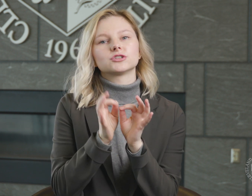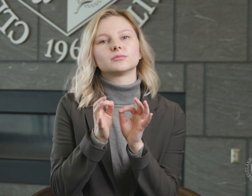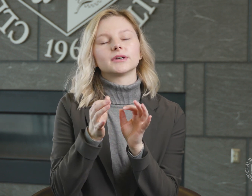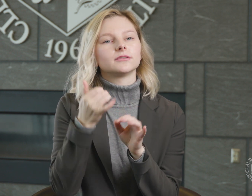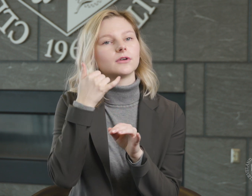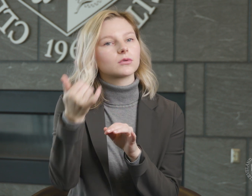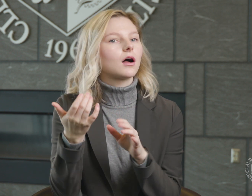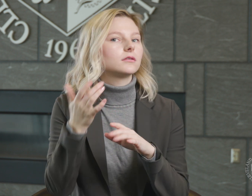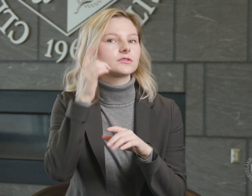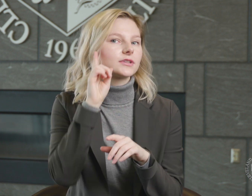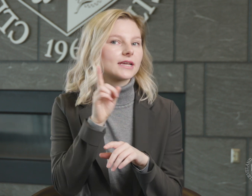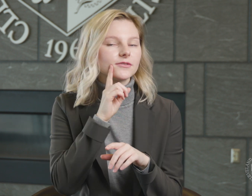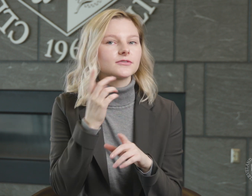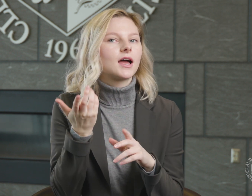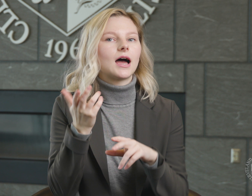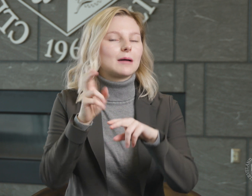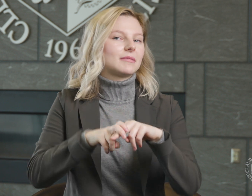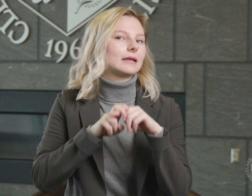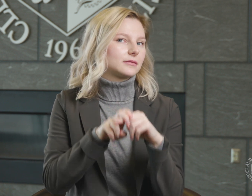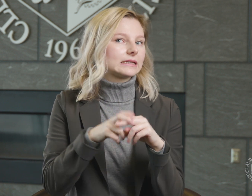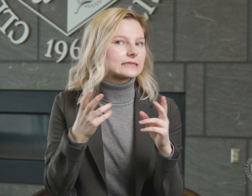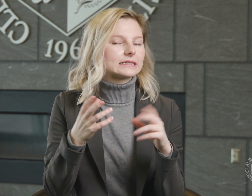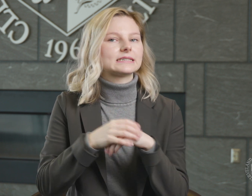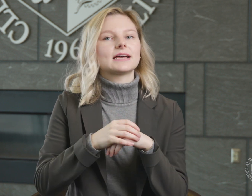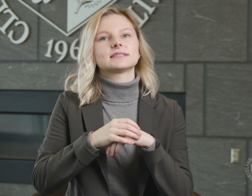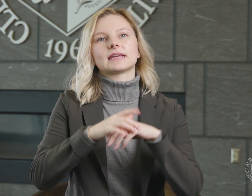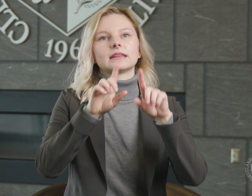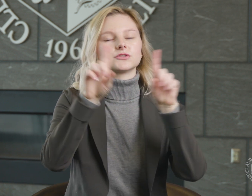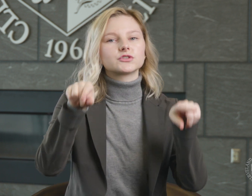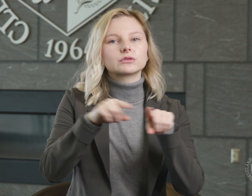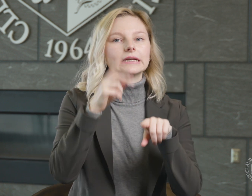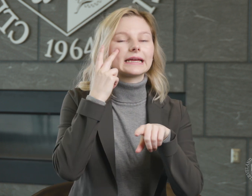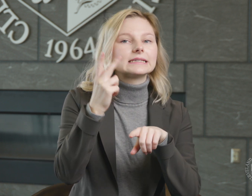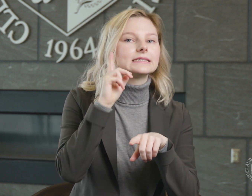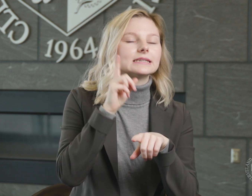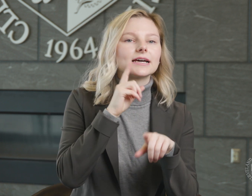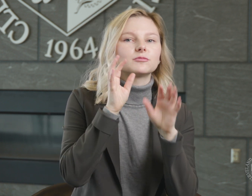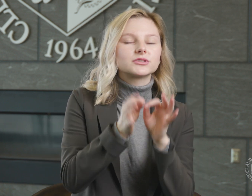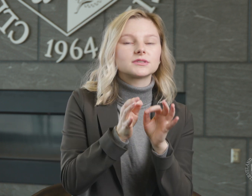interpret phone calls for the deaf I like sit in a desk and there's a screen and I can see the deaf